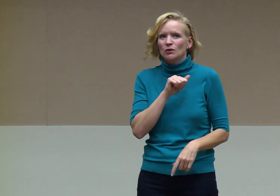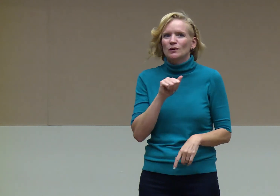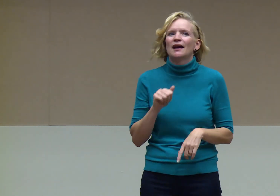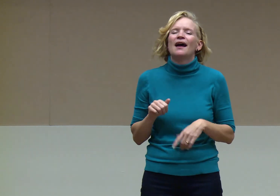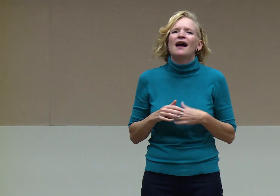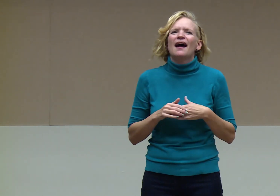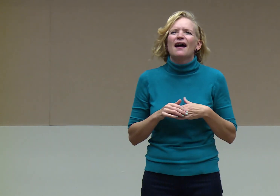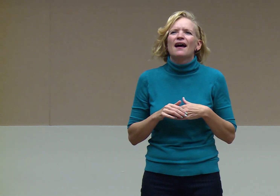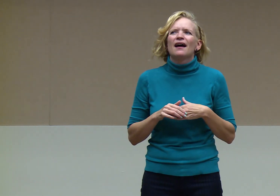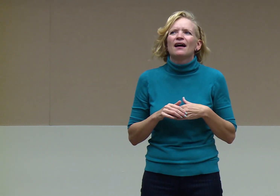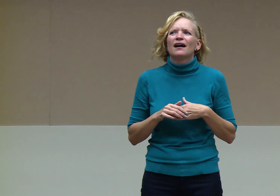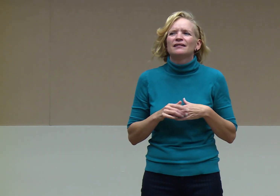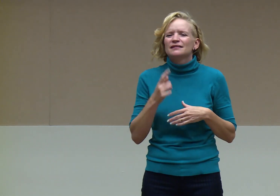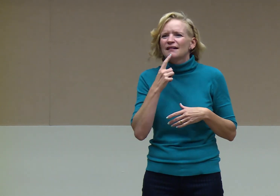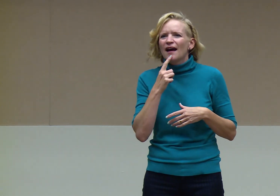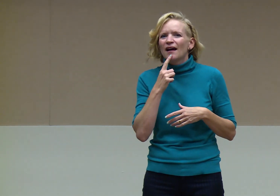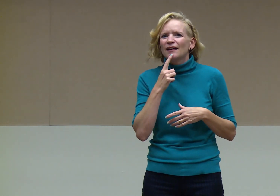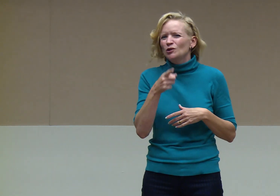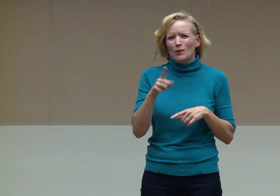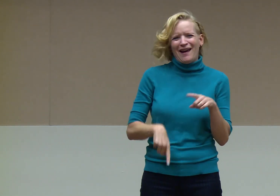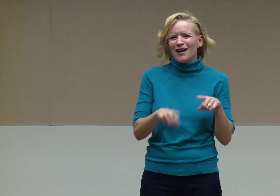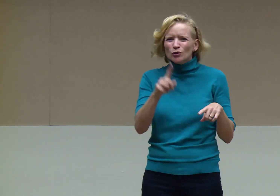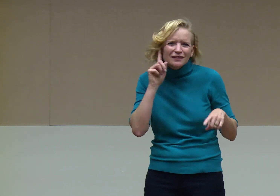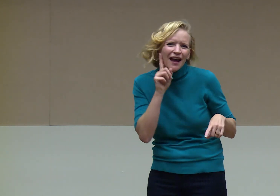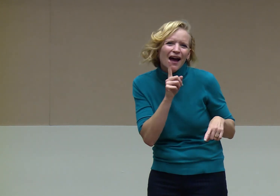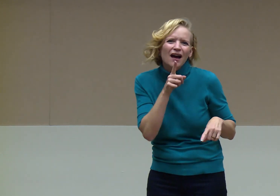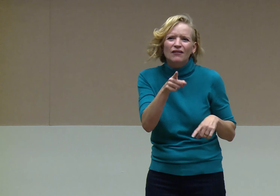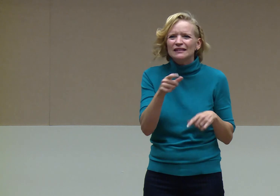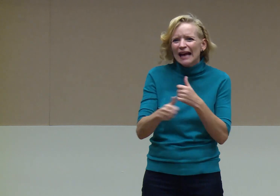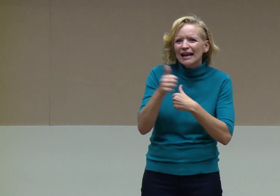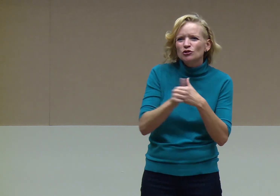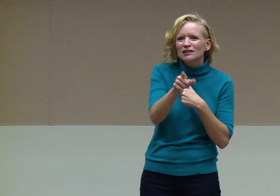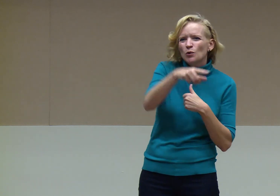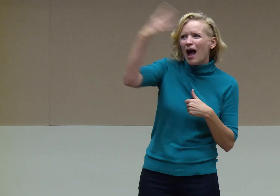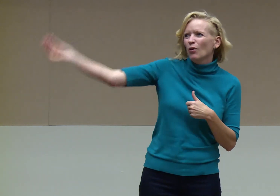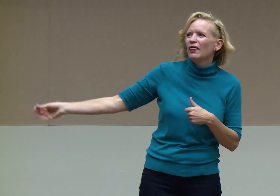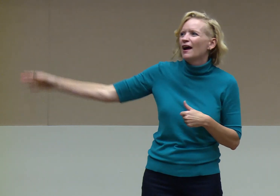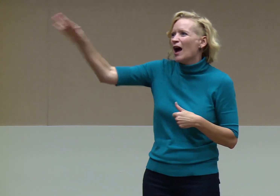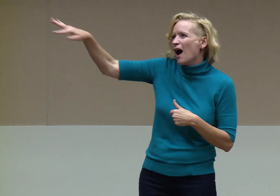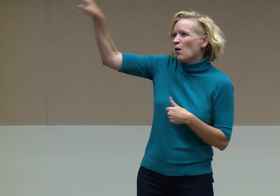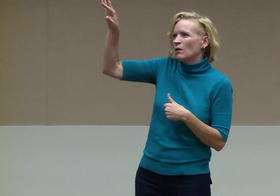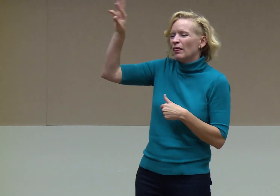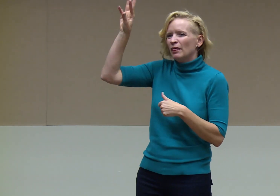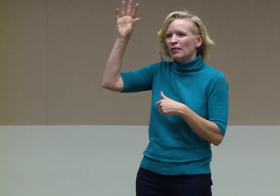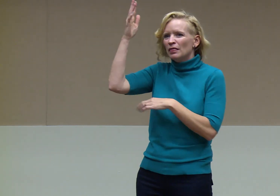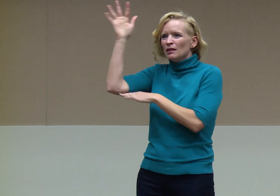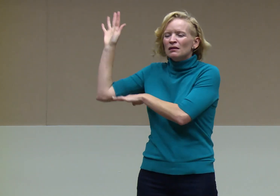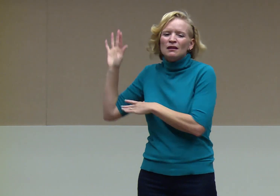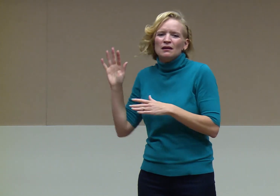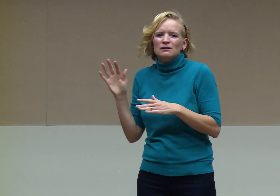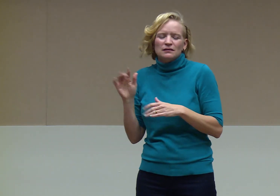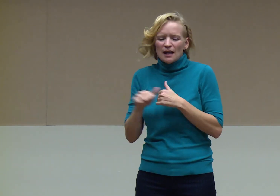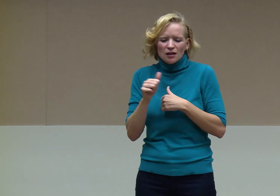It was just this cruddy attitude. They said, "What do you mean? You can't do that. "You're deaf. You can't go into the forest on your own.